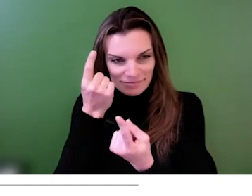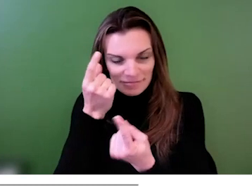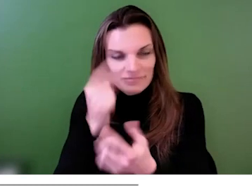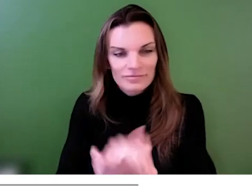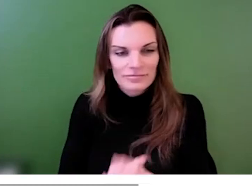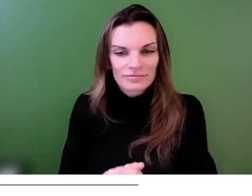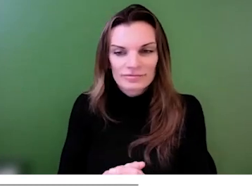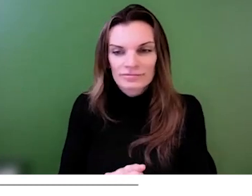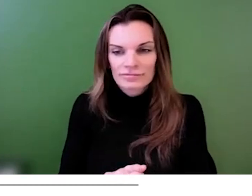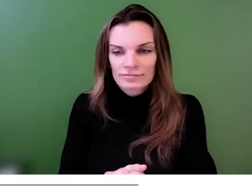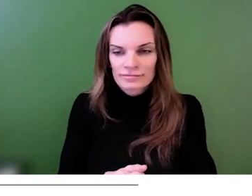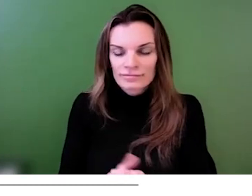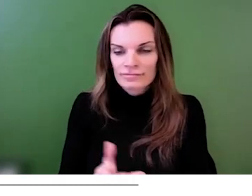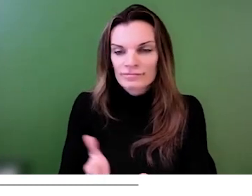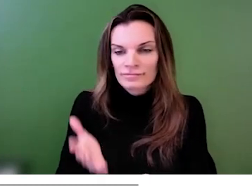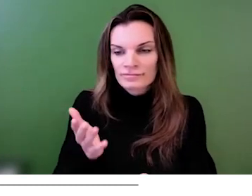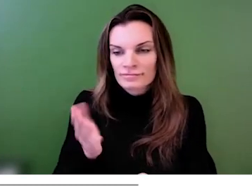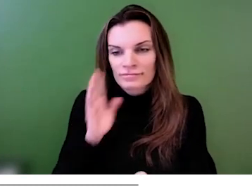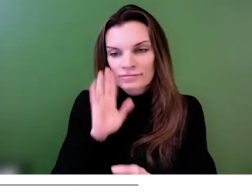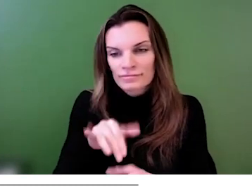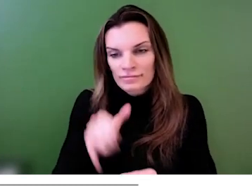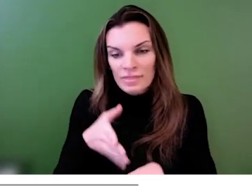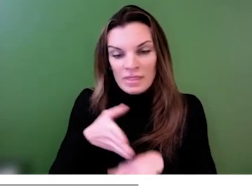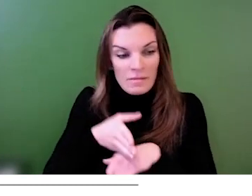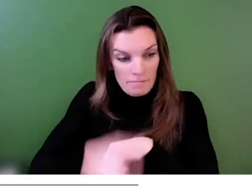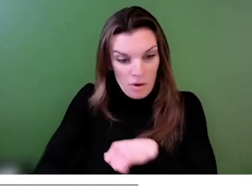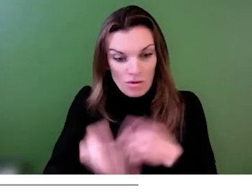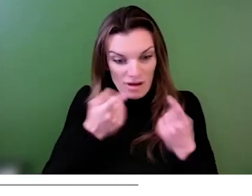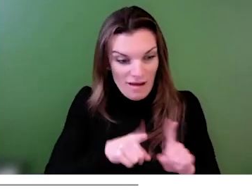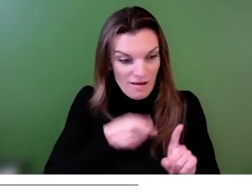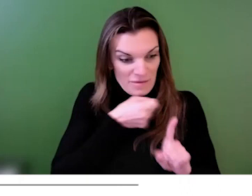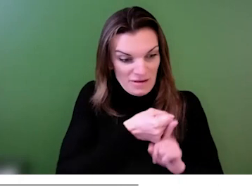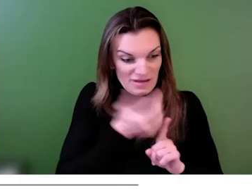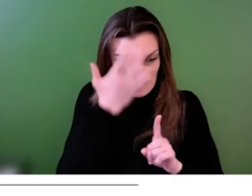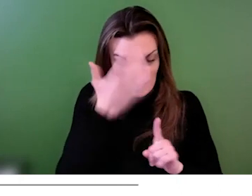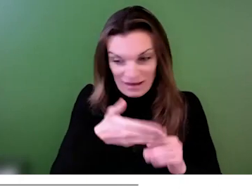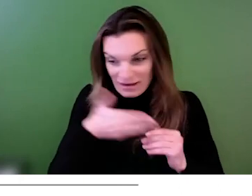Previous post infectious illnesses have not been well